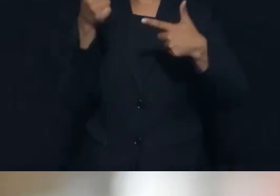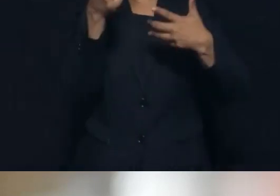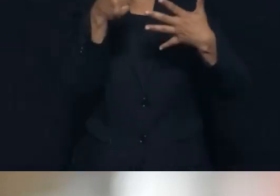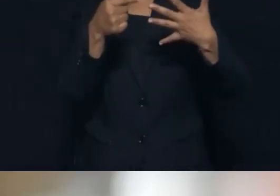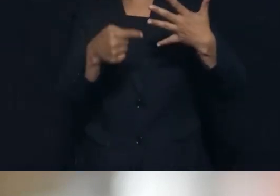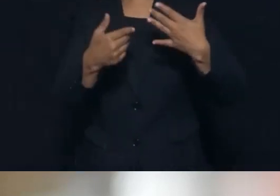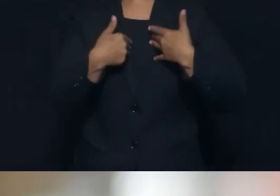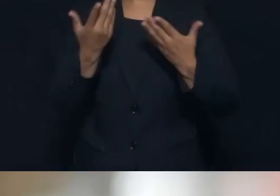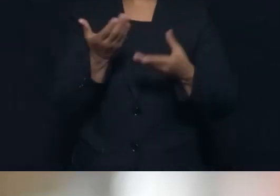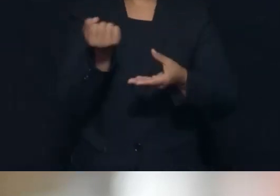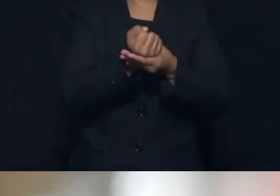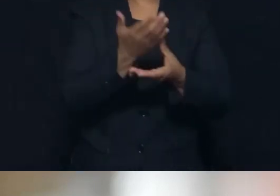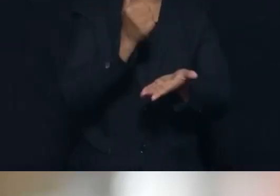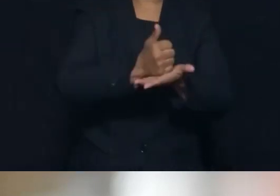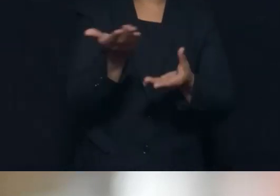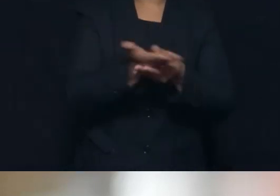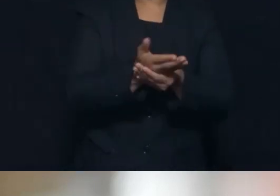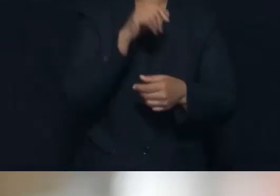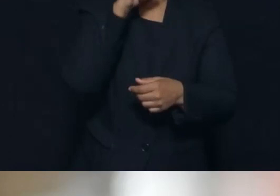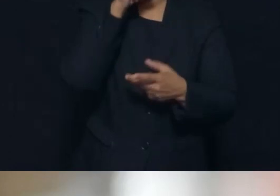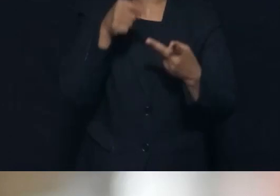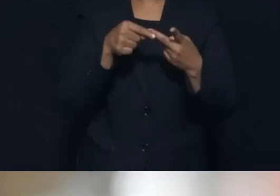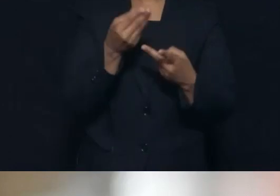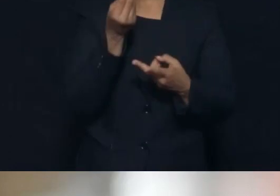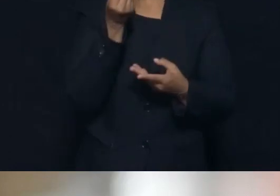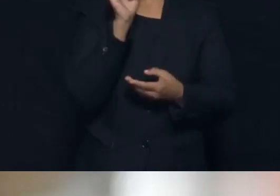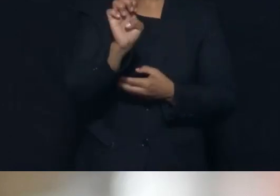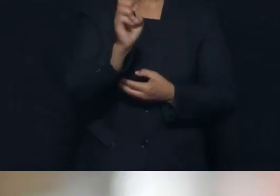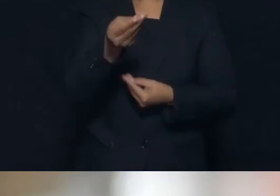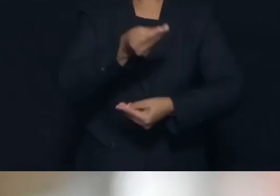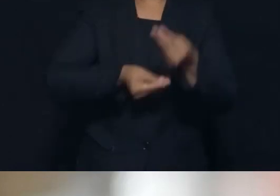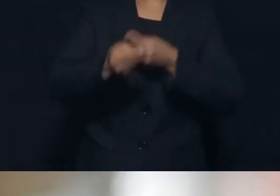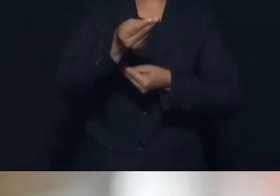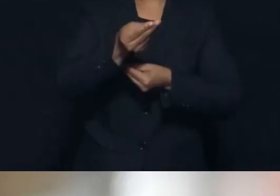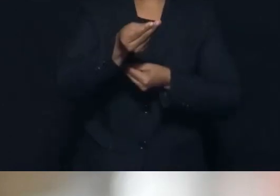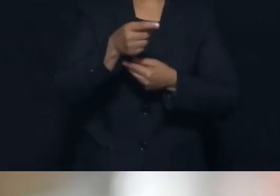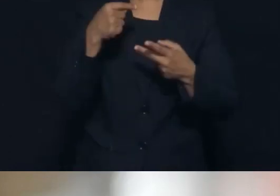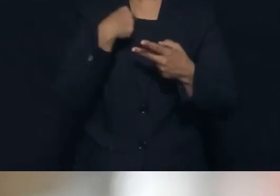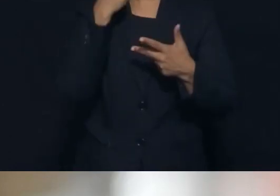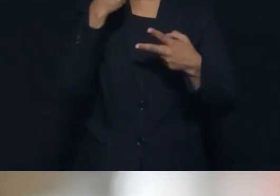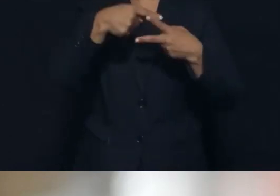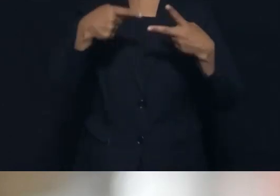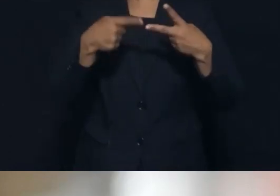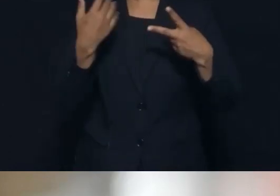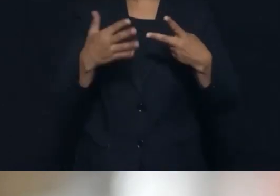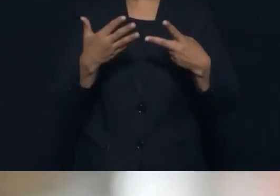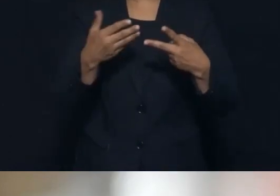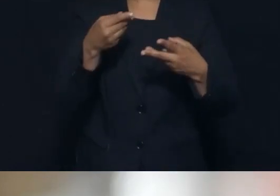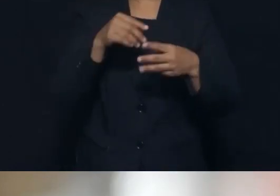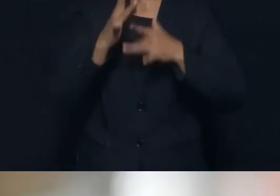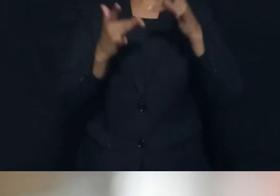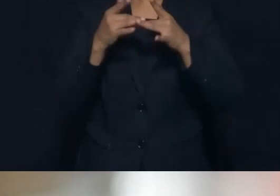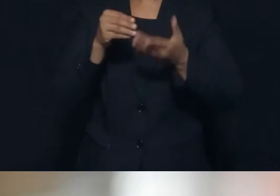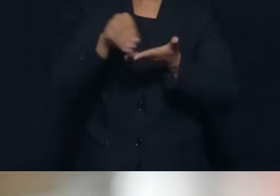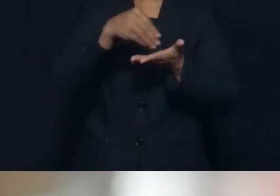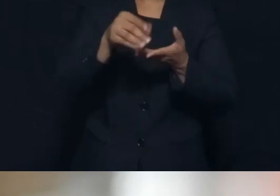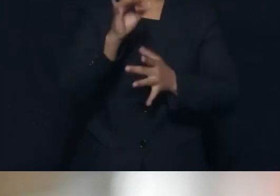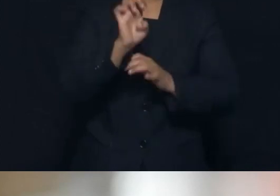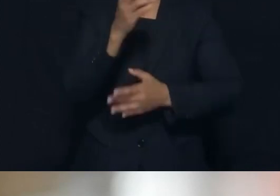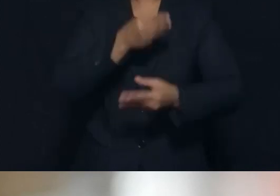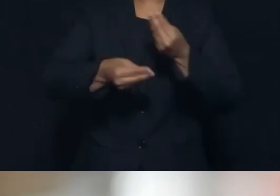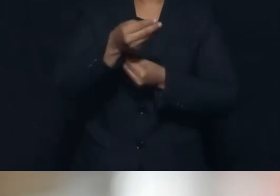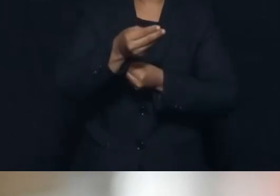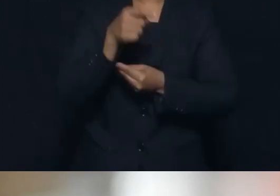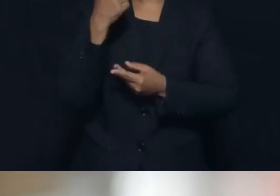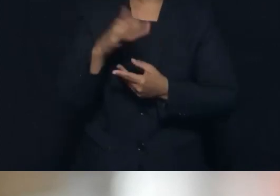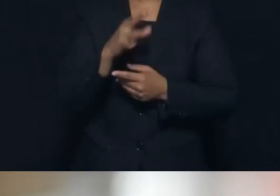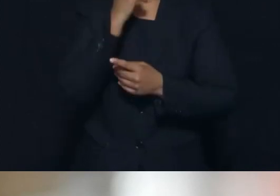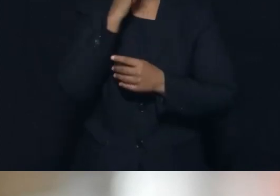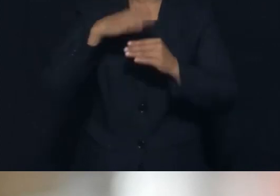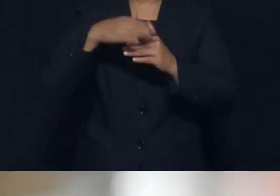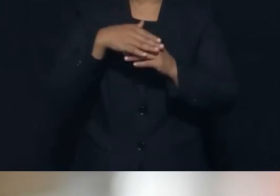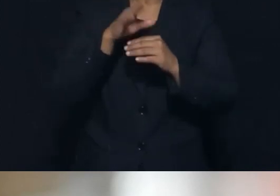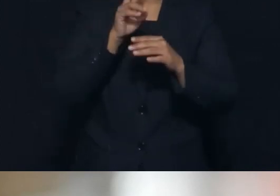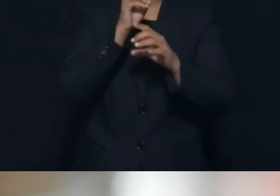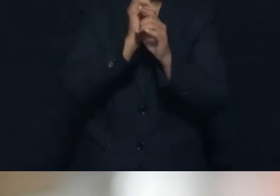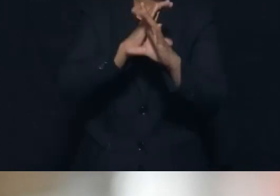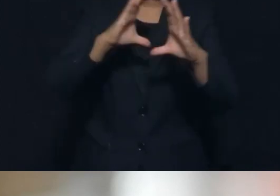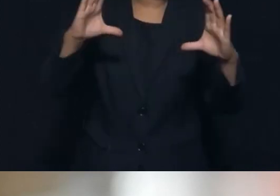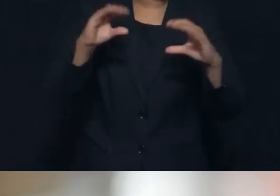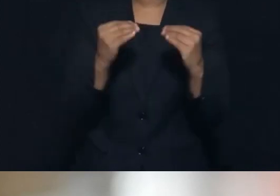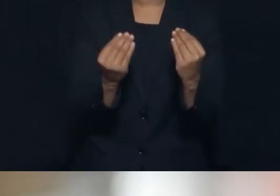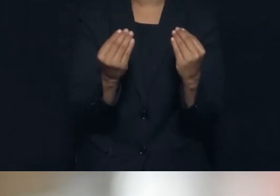We are working with EDF in the previous elections to enrich the catalogue of good practices